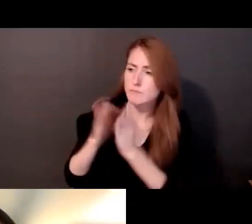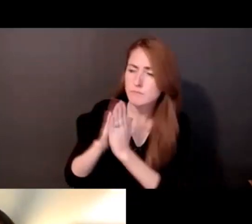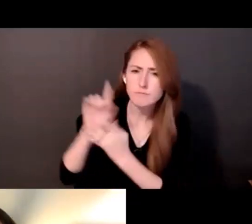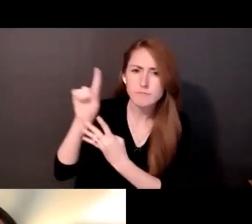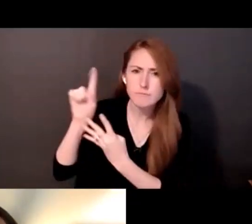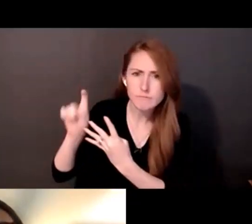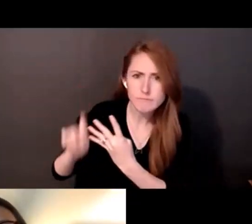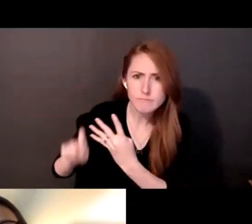as a team.